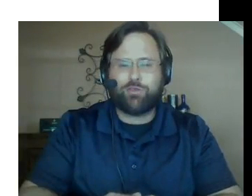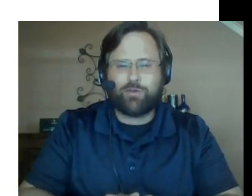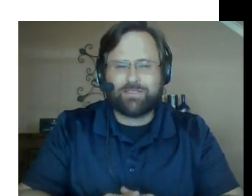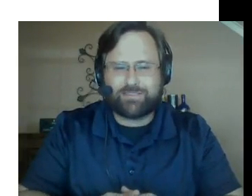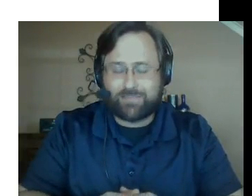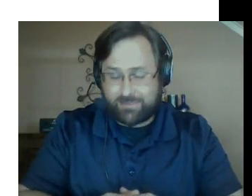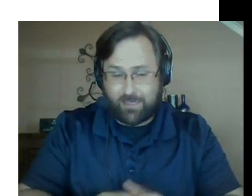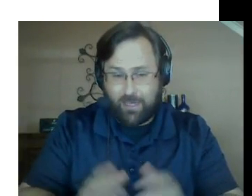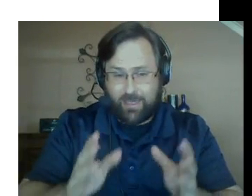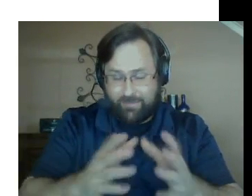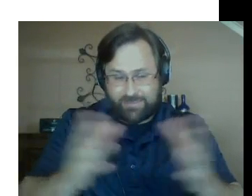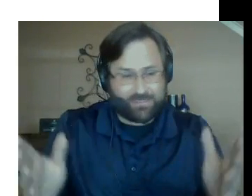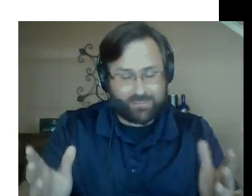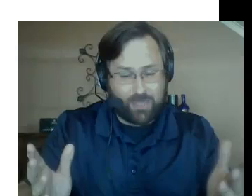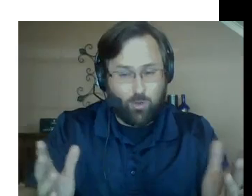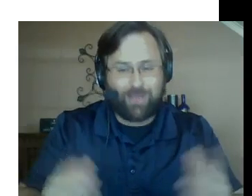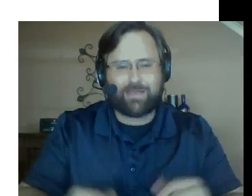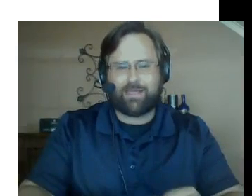so you could still have a sentence that's not quite like the English